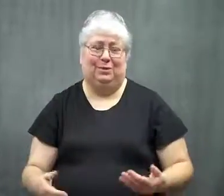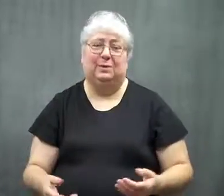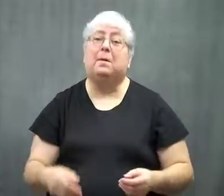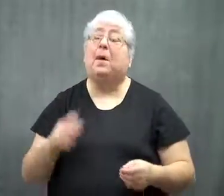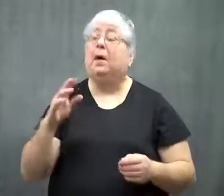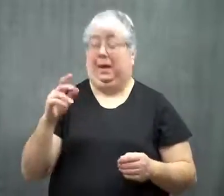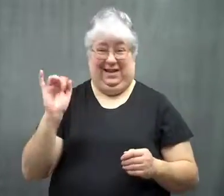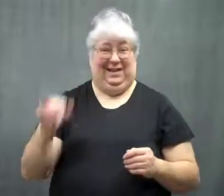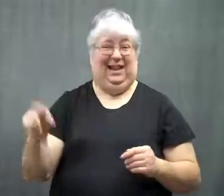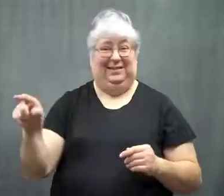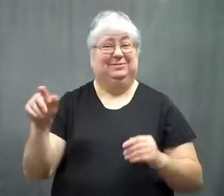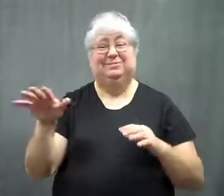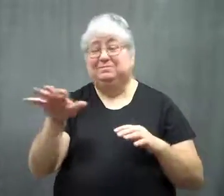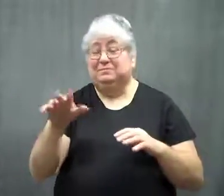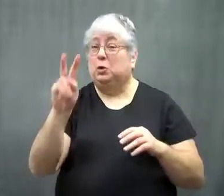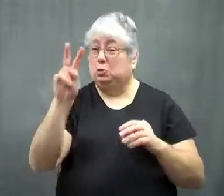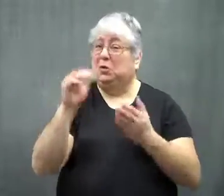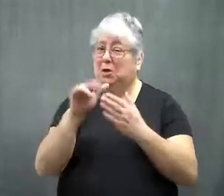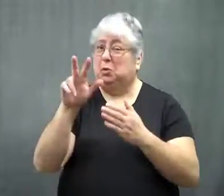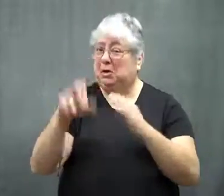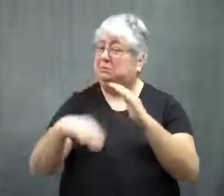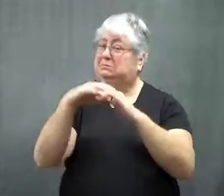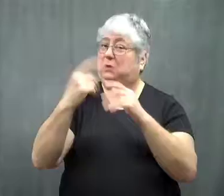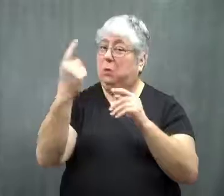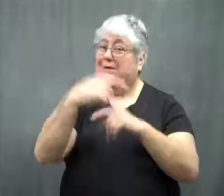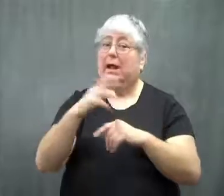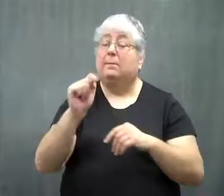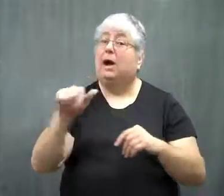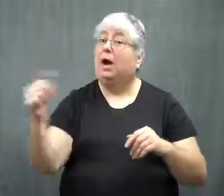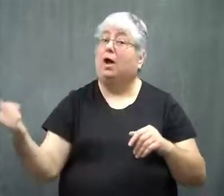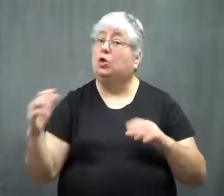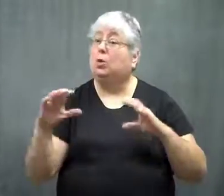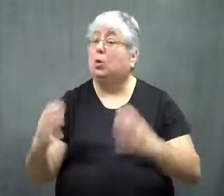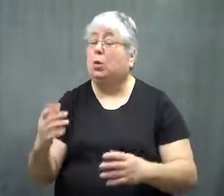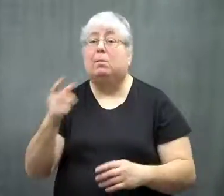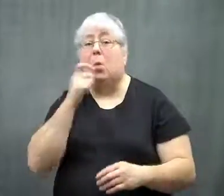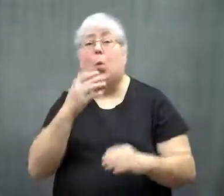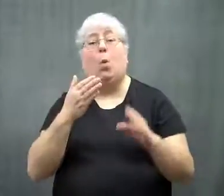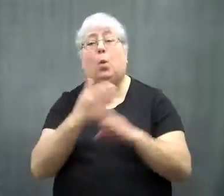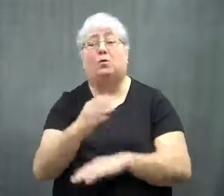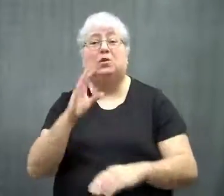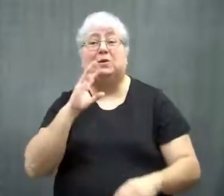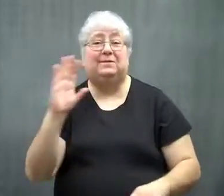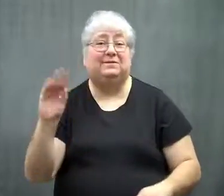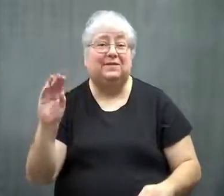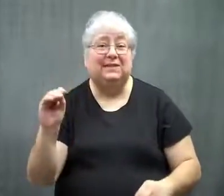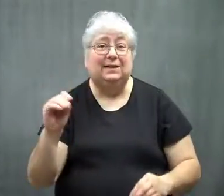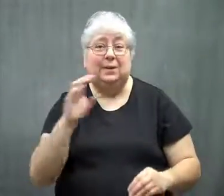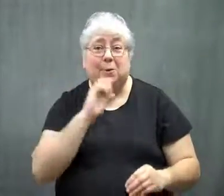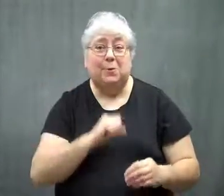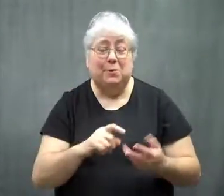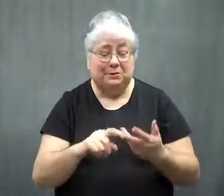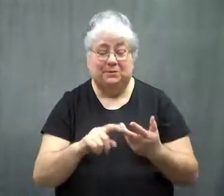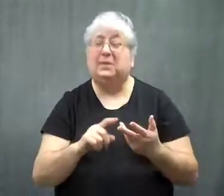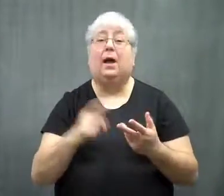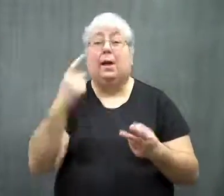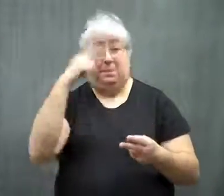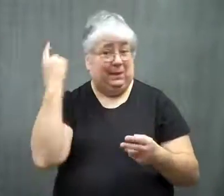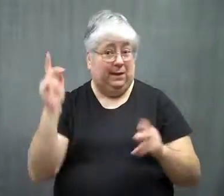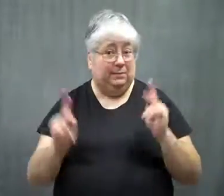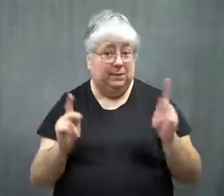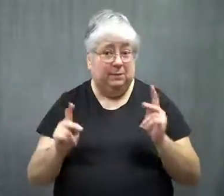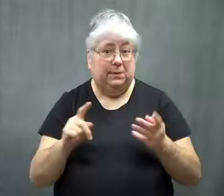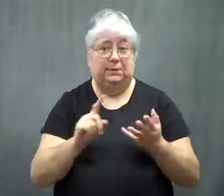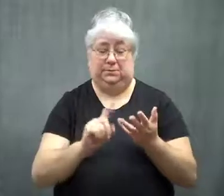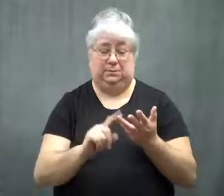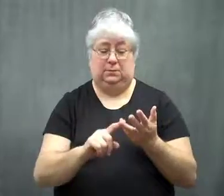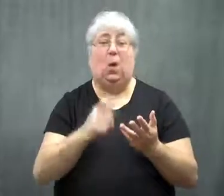That's with the 2300 mg a day limit. Other groups such as those over age 50,